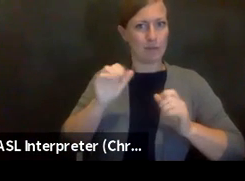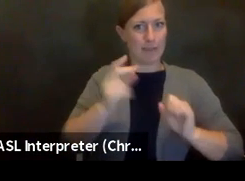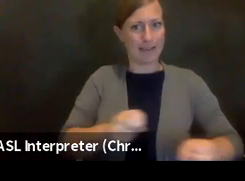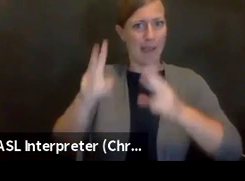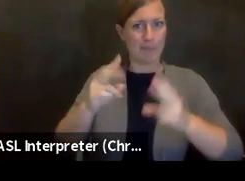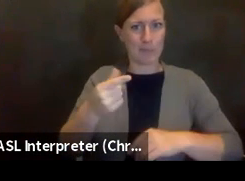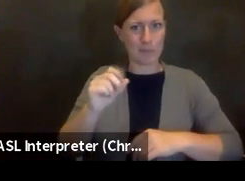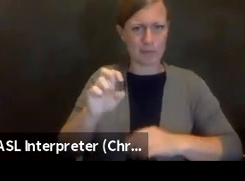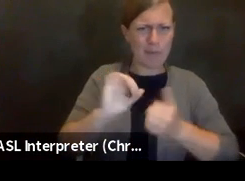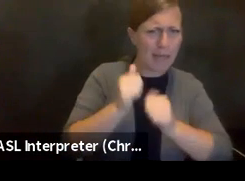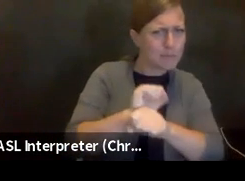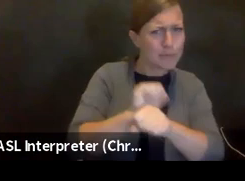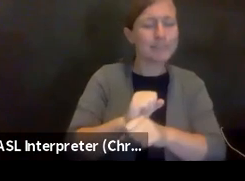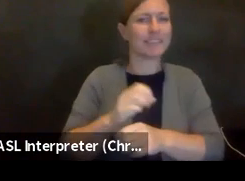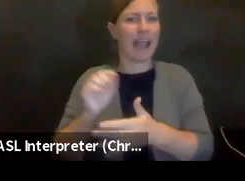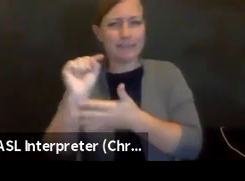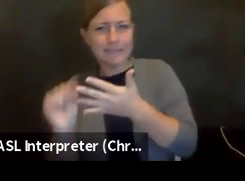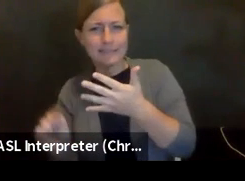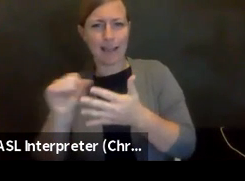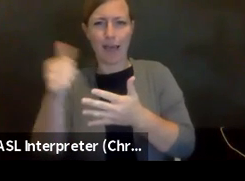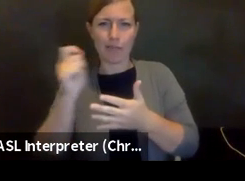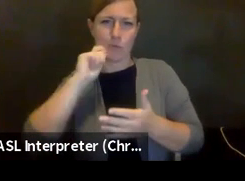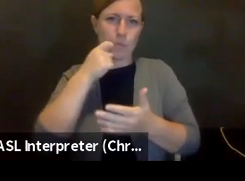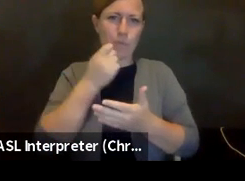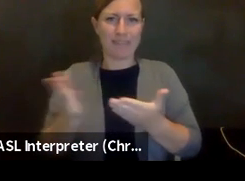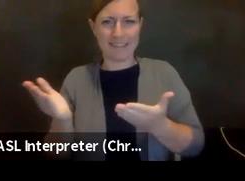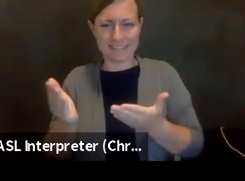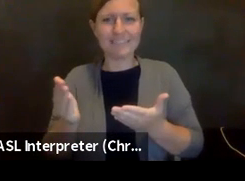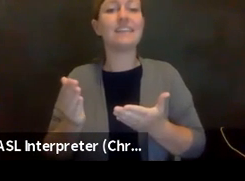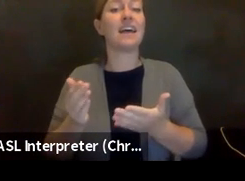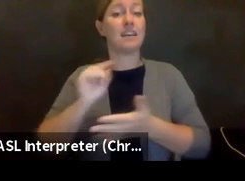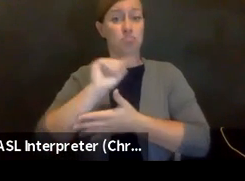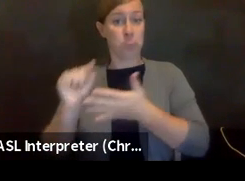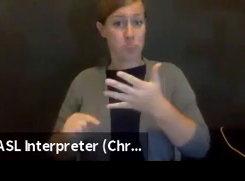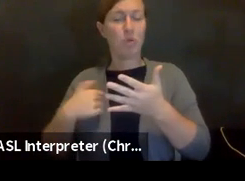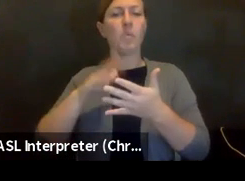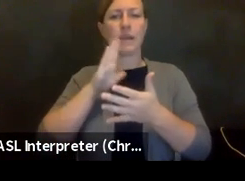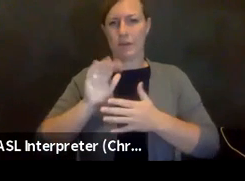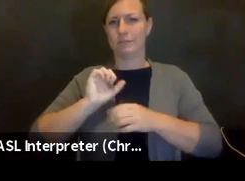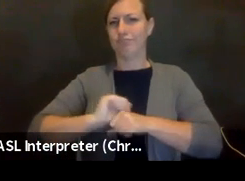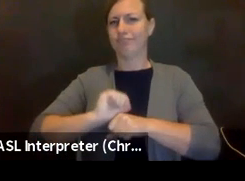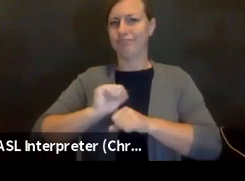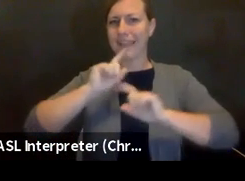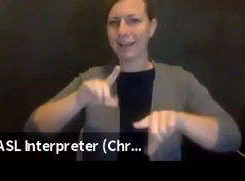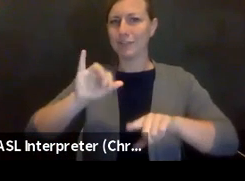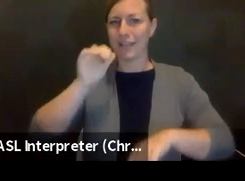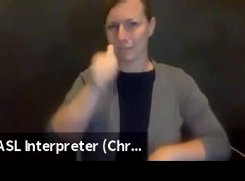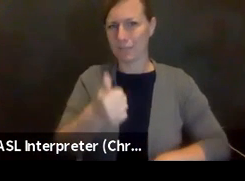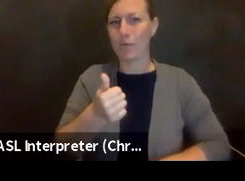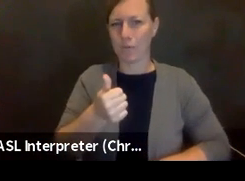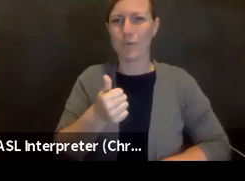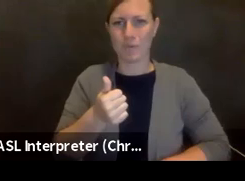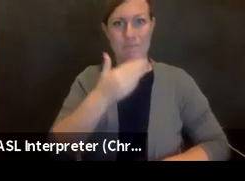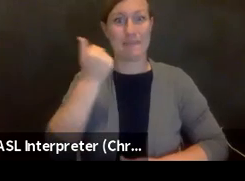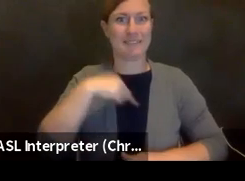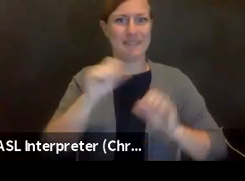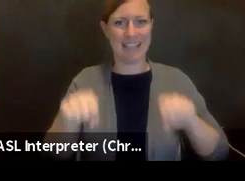Jeff Crawford: To how all these other cool things and do they manage. We will work on getting those answered tomorrow as best as we can. So please tonight, go play.